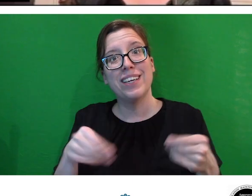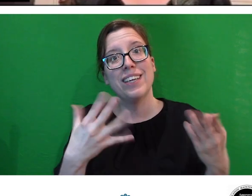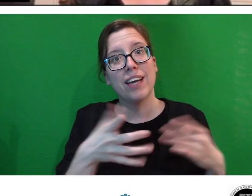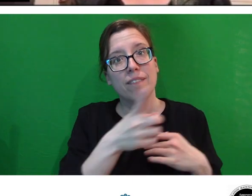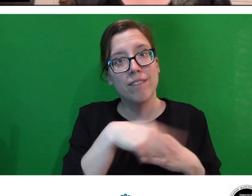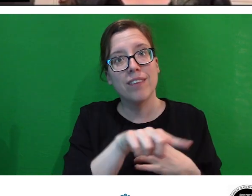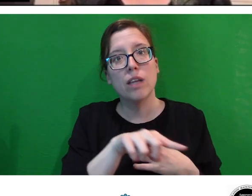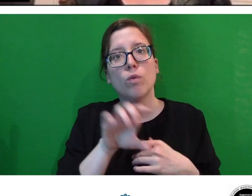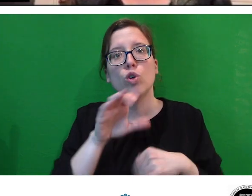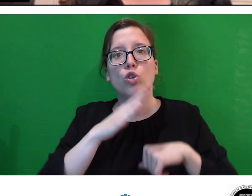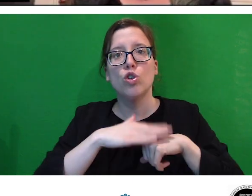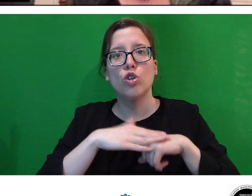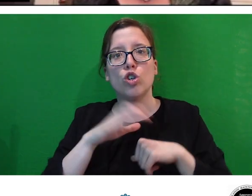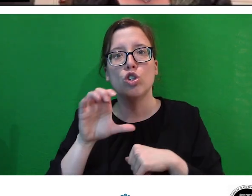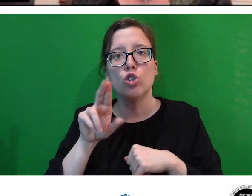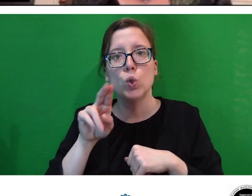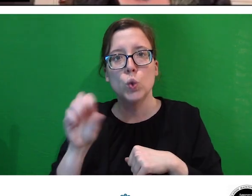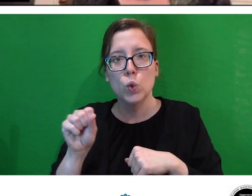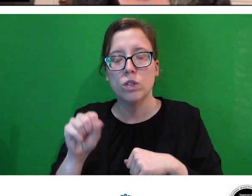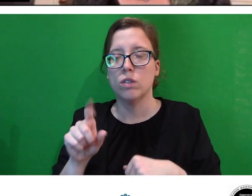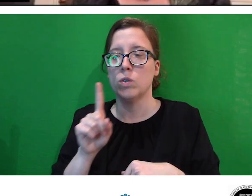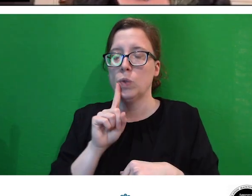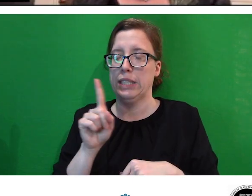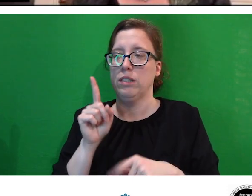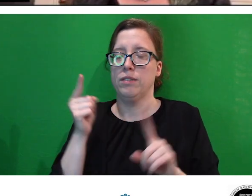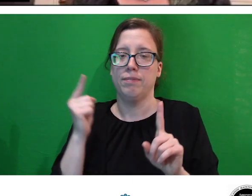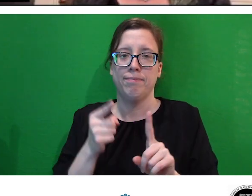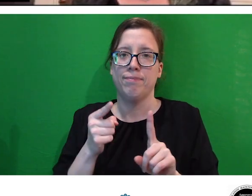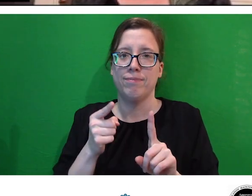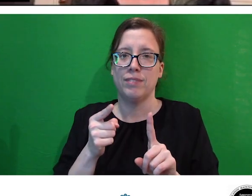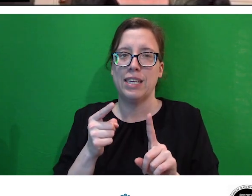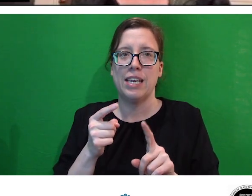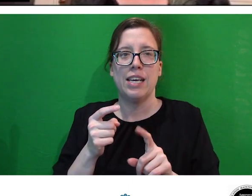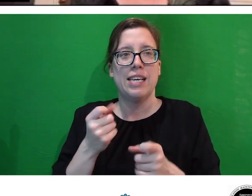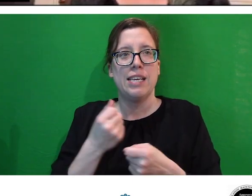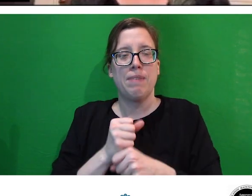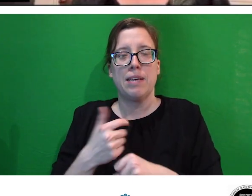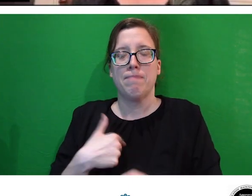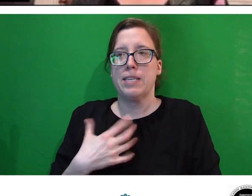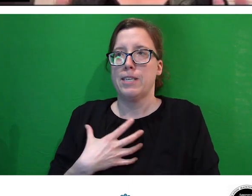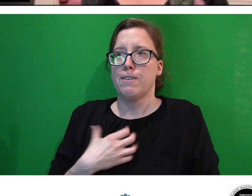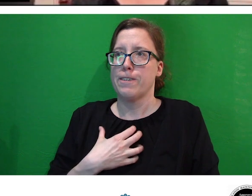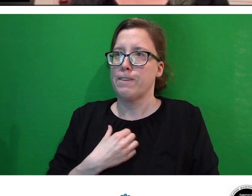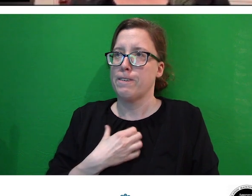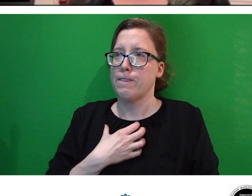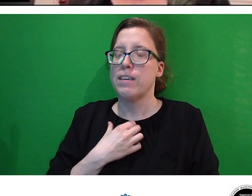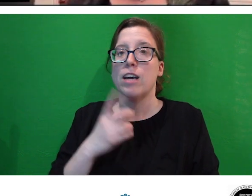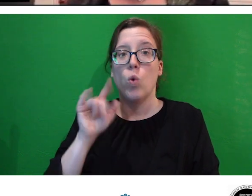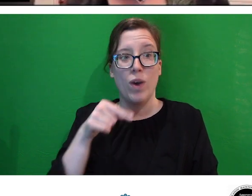Kids can't predict what's going to happen next, and that's why it's so important that we give kids